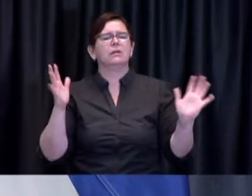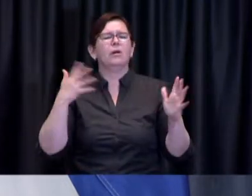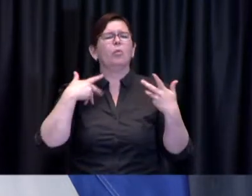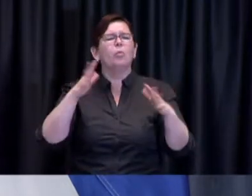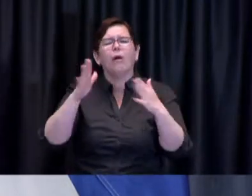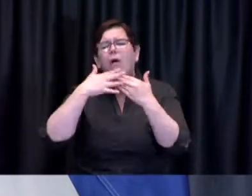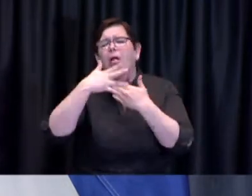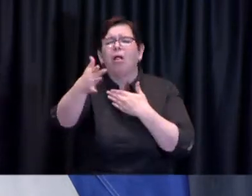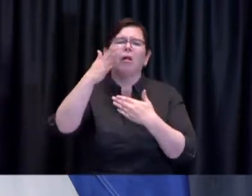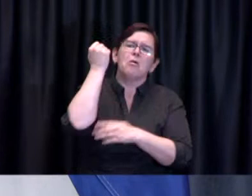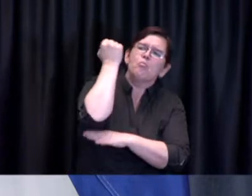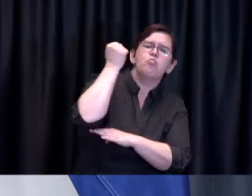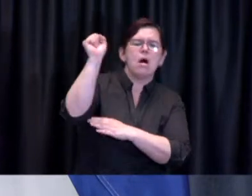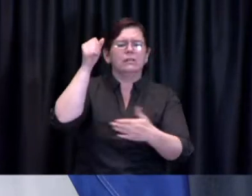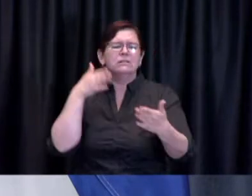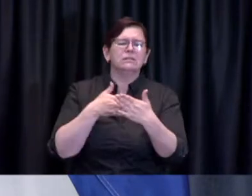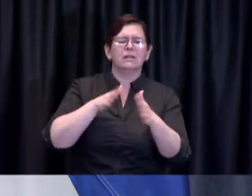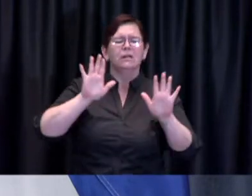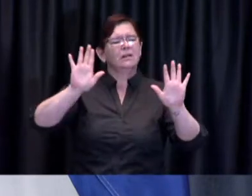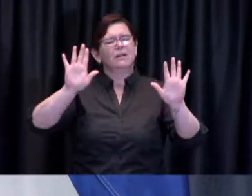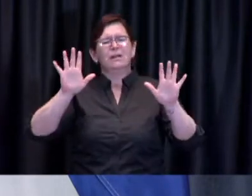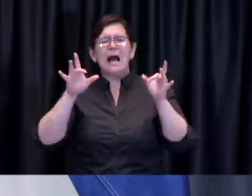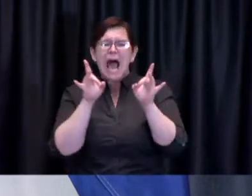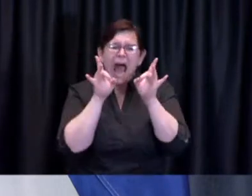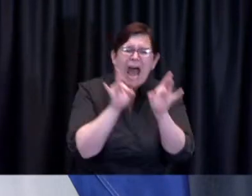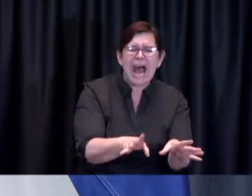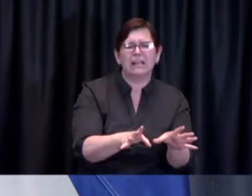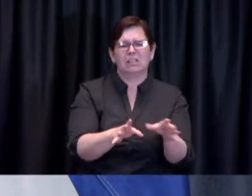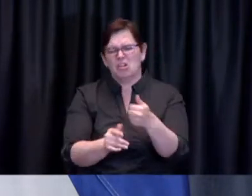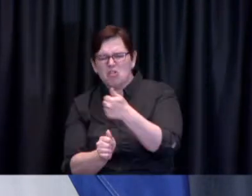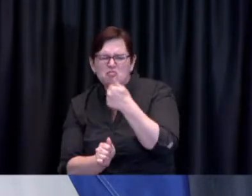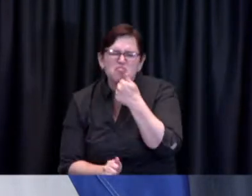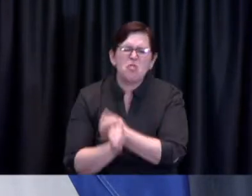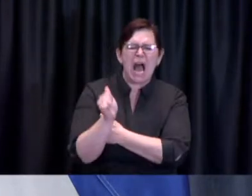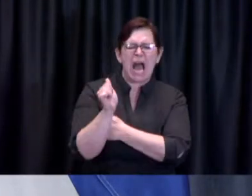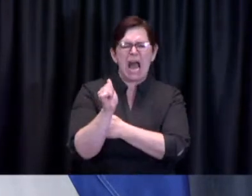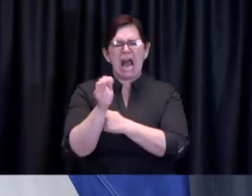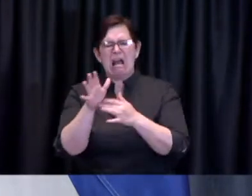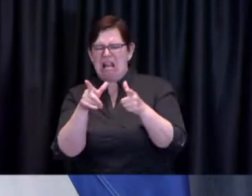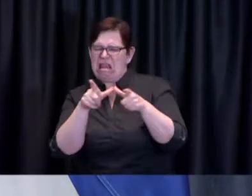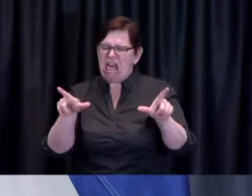threats hateful language and imagery physical violence against anyone on any side of this or